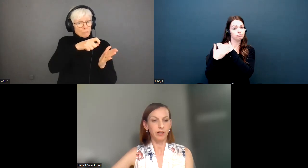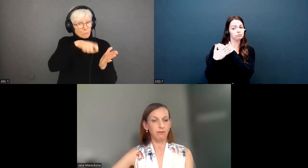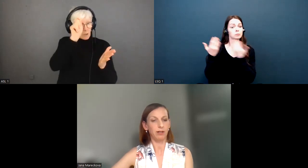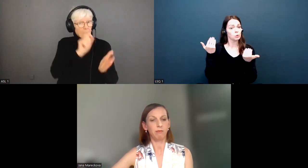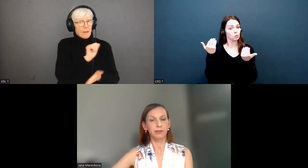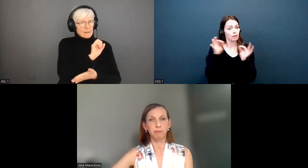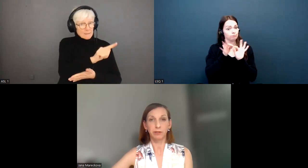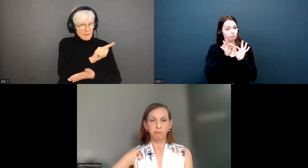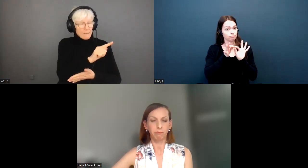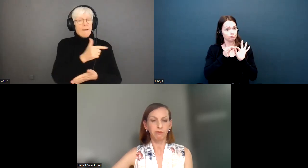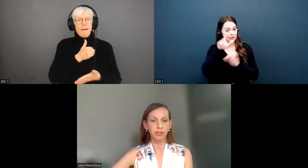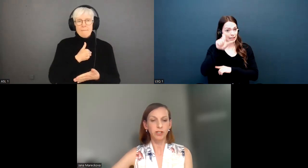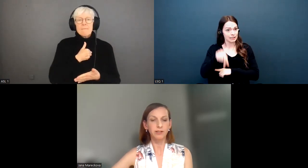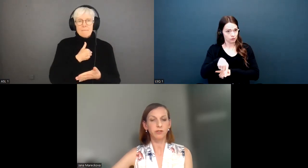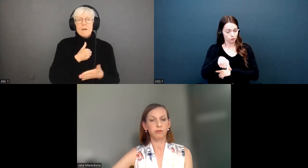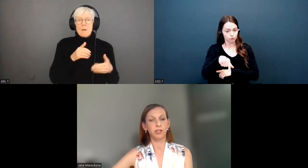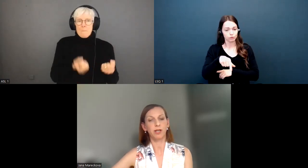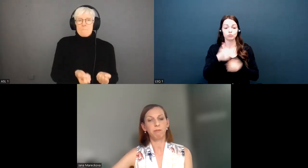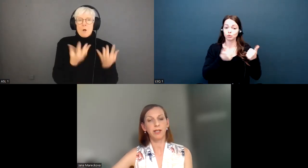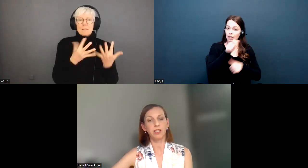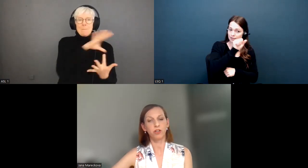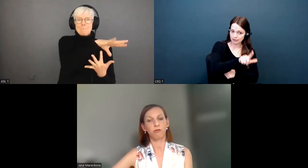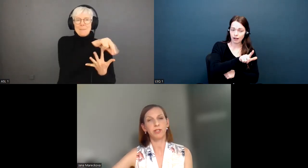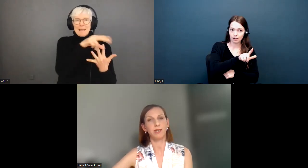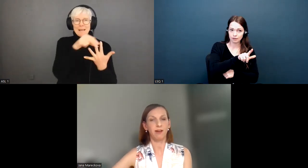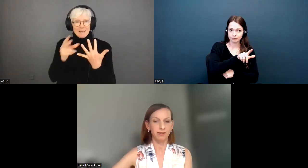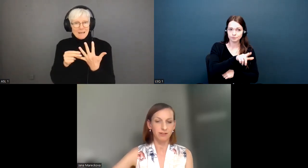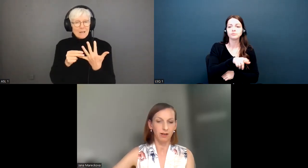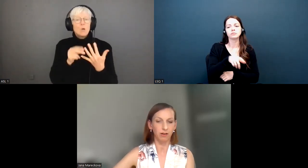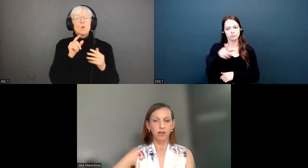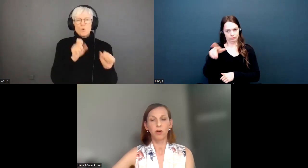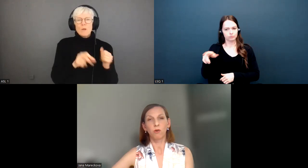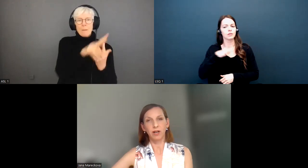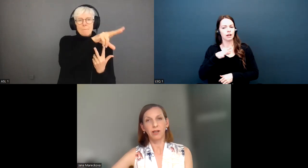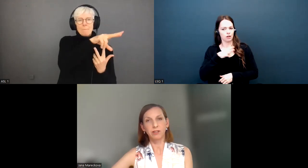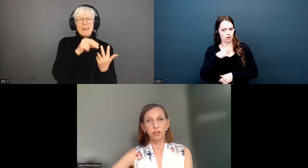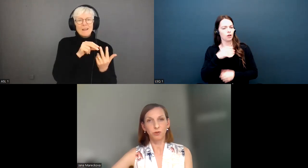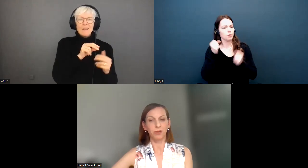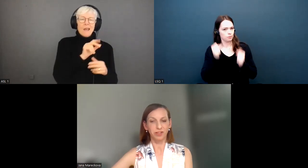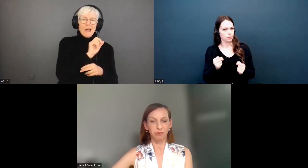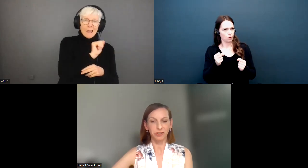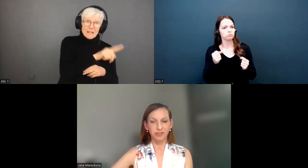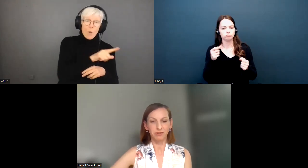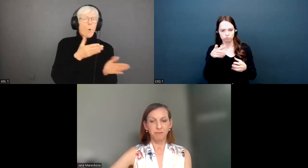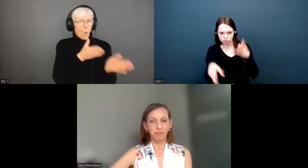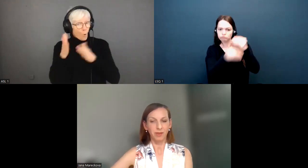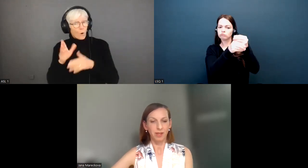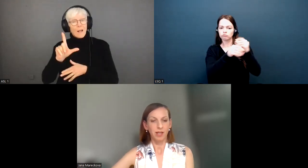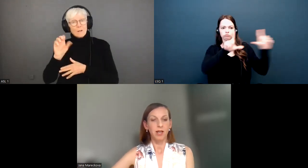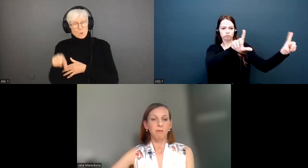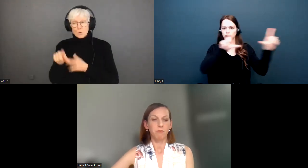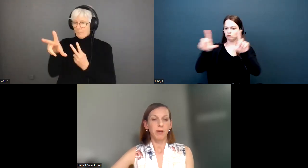given Multi-Pin privileges so that you can pin each of the ASL or LSQ interpreters. Pinning